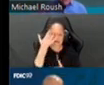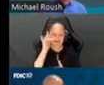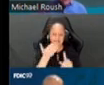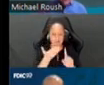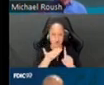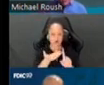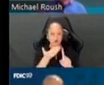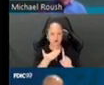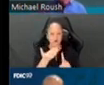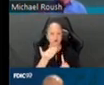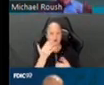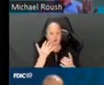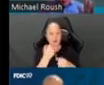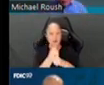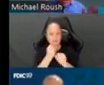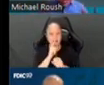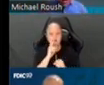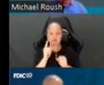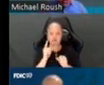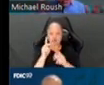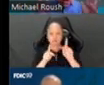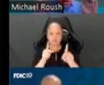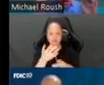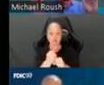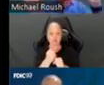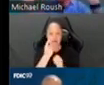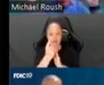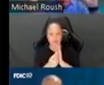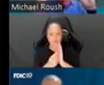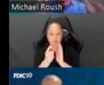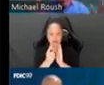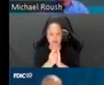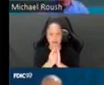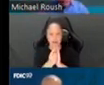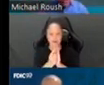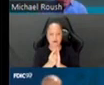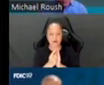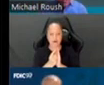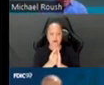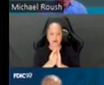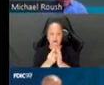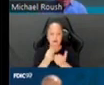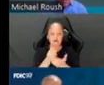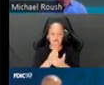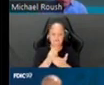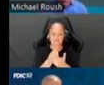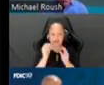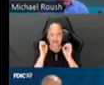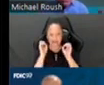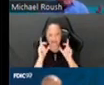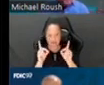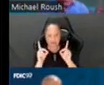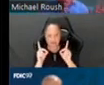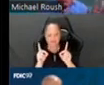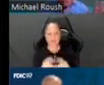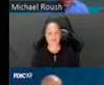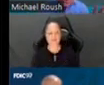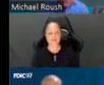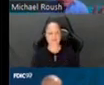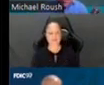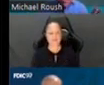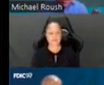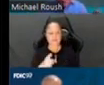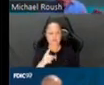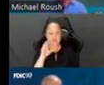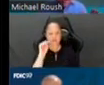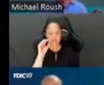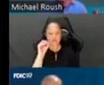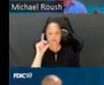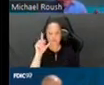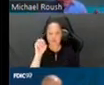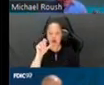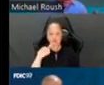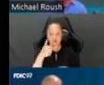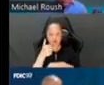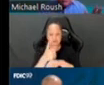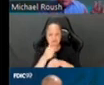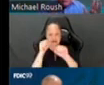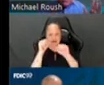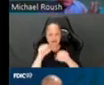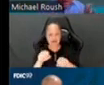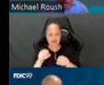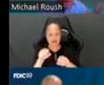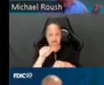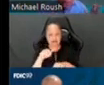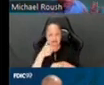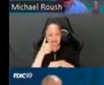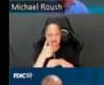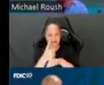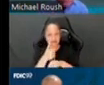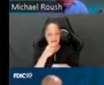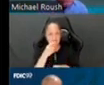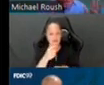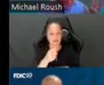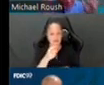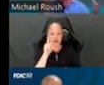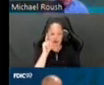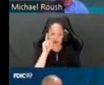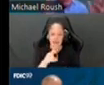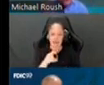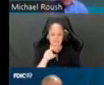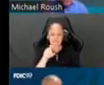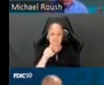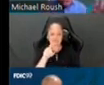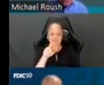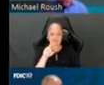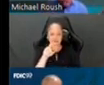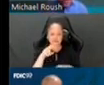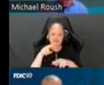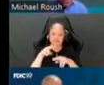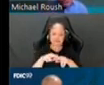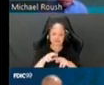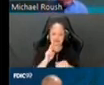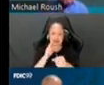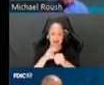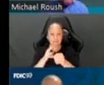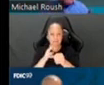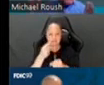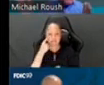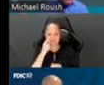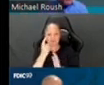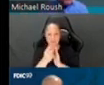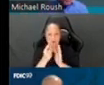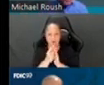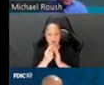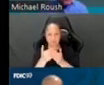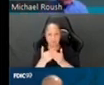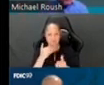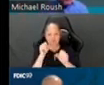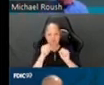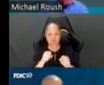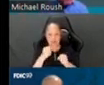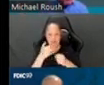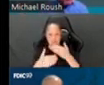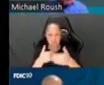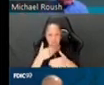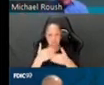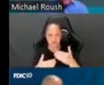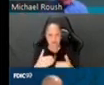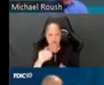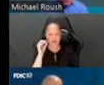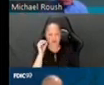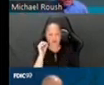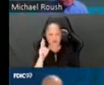that I can set up that I take this module in an hour to move on or could they complete